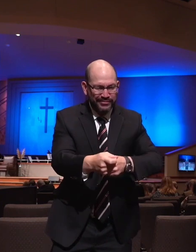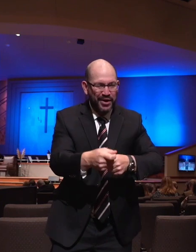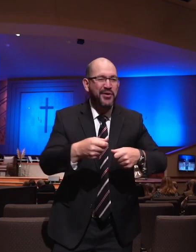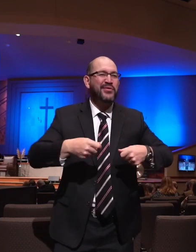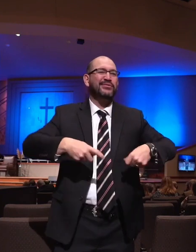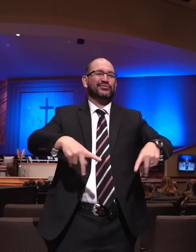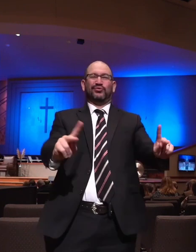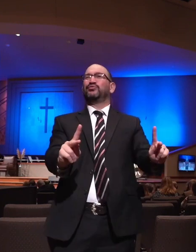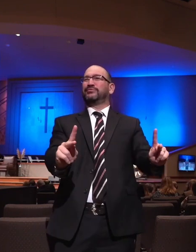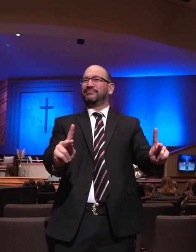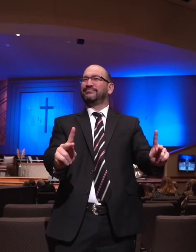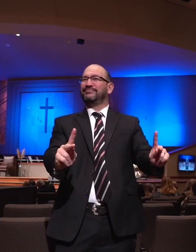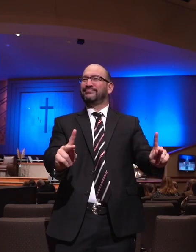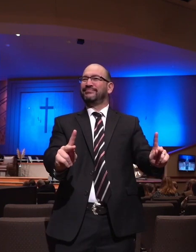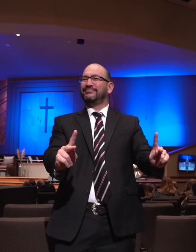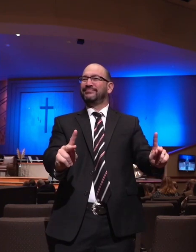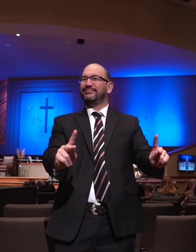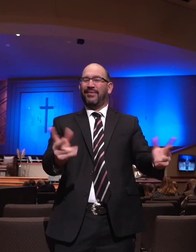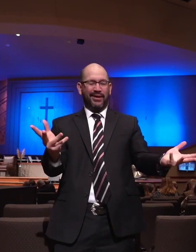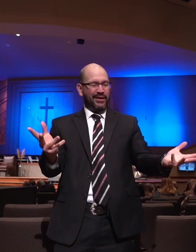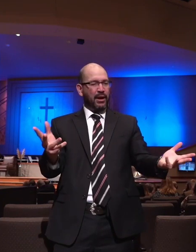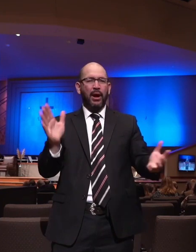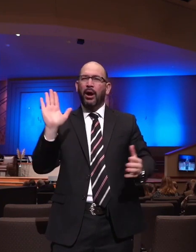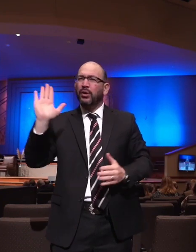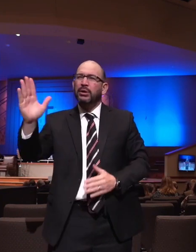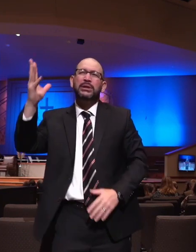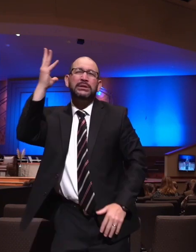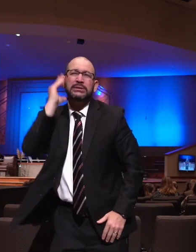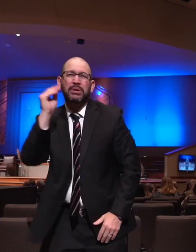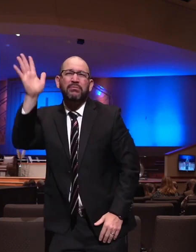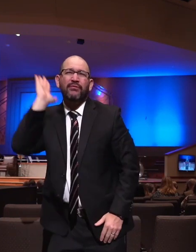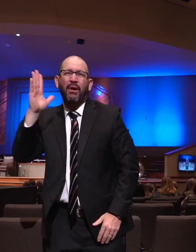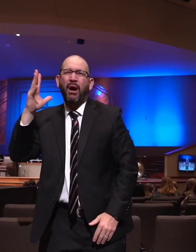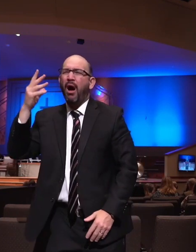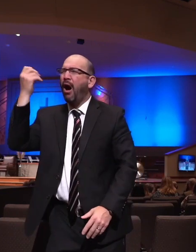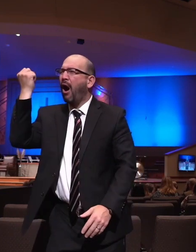witness some of the worst things you have ever gone through in your life if